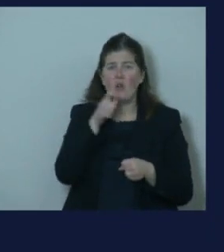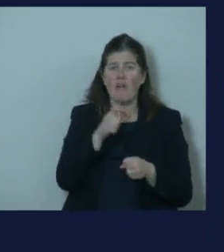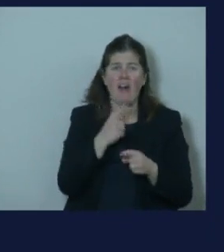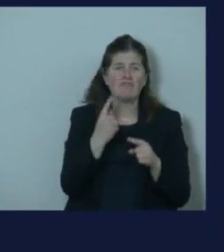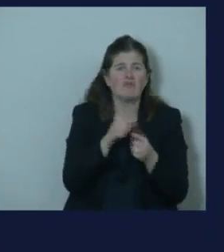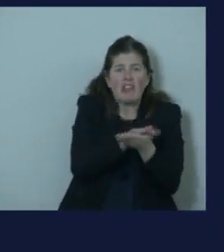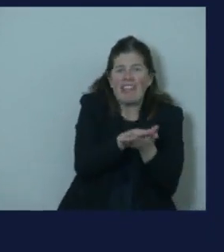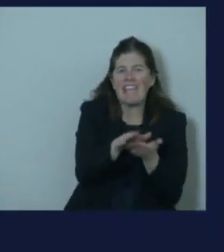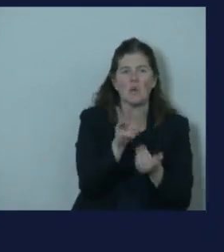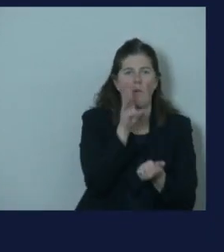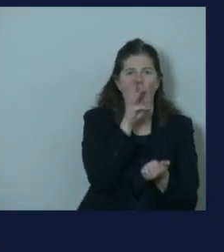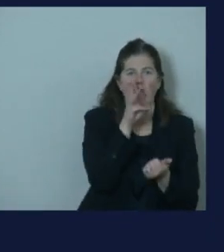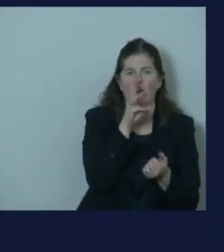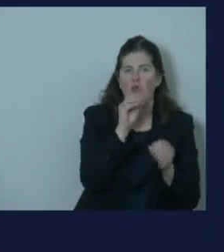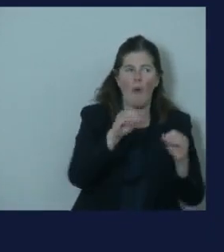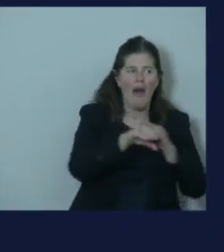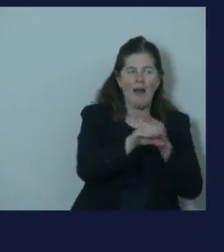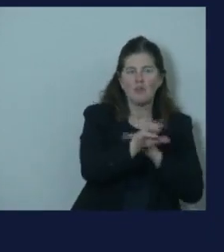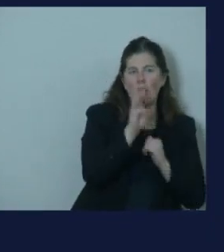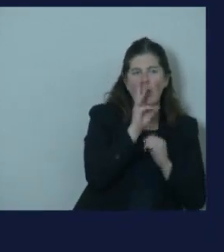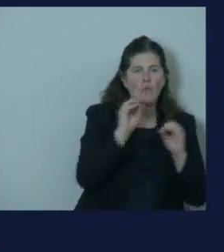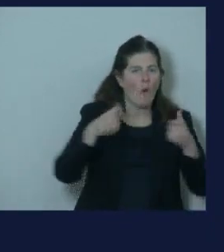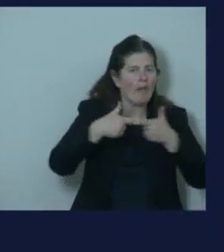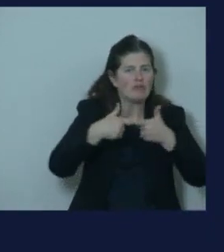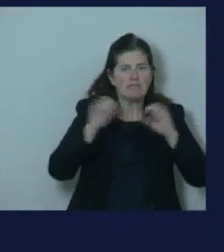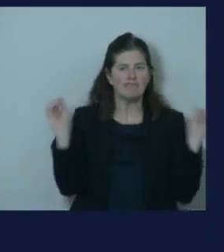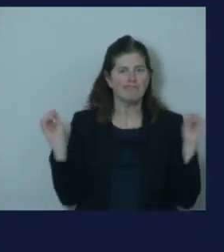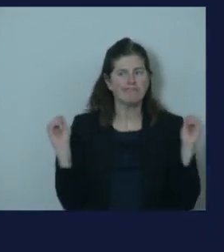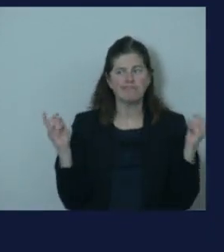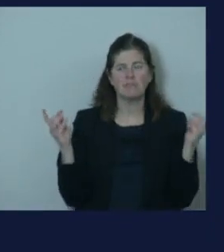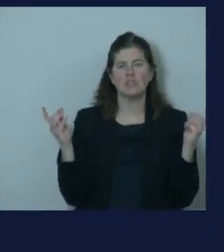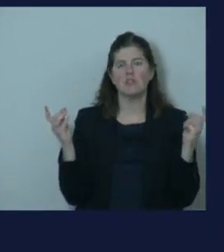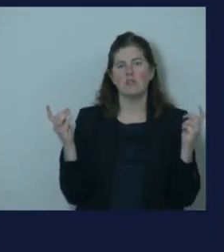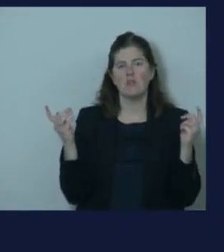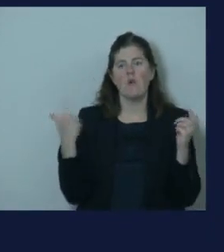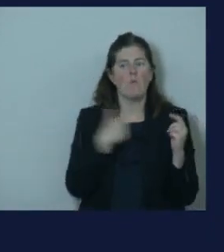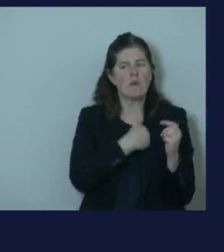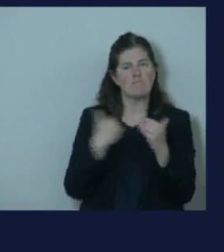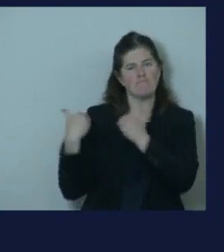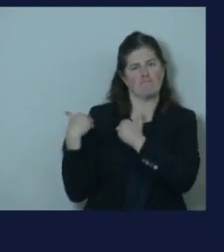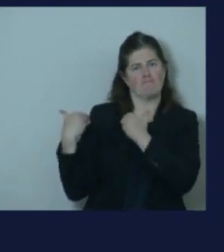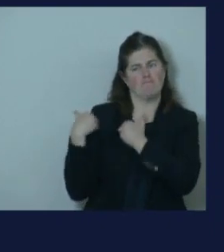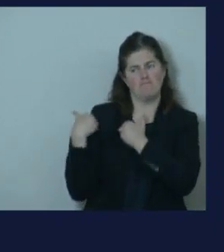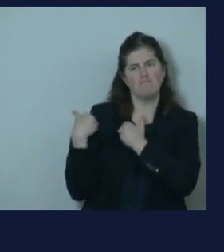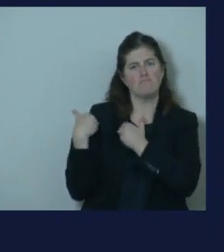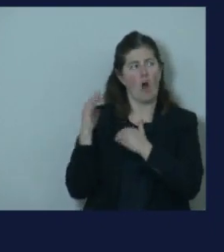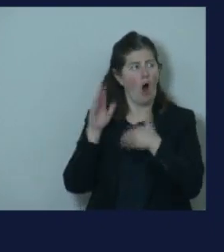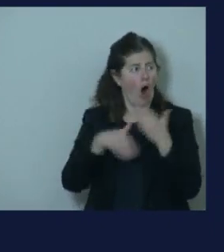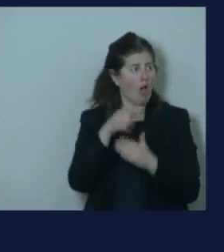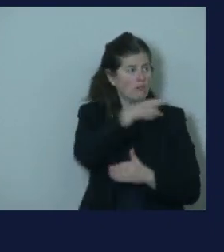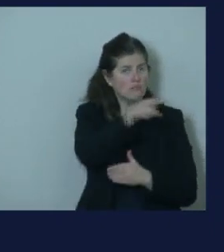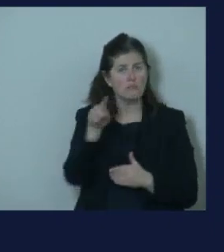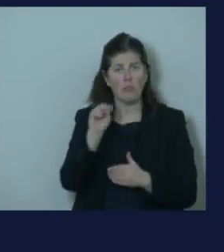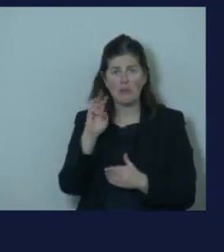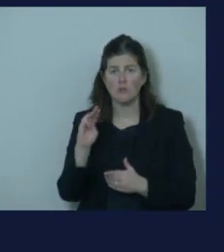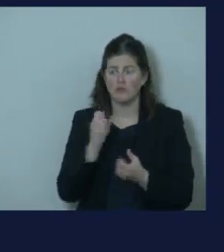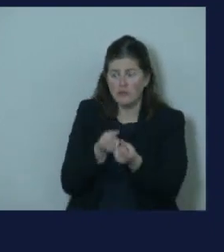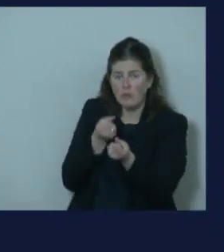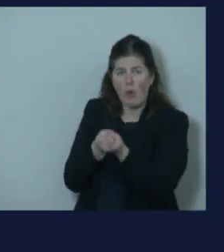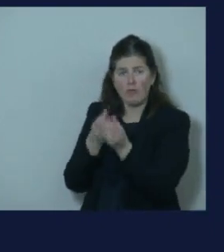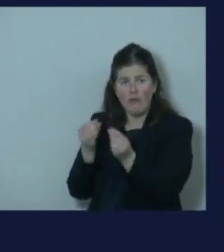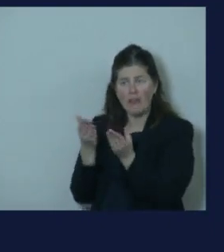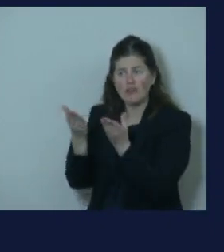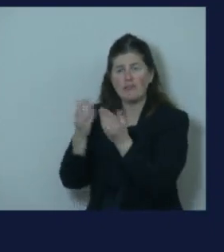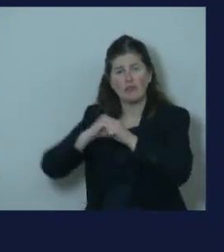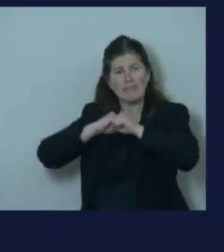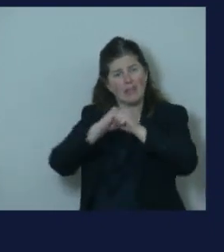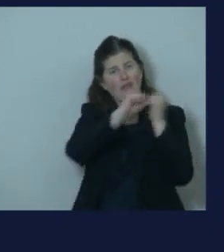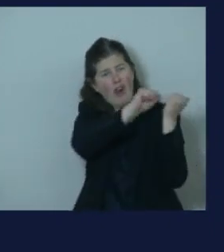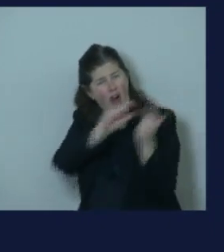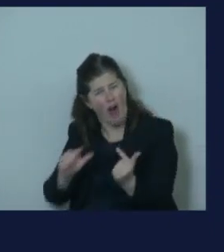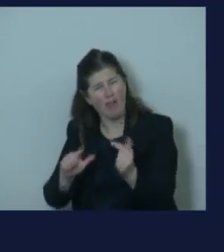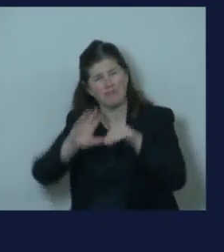WE HAVE TO BRING THEM TO THEM AND THERE ARE MANY OF THESE AREAS THAT DO NOT HAVE RUNNING WATER -- CLEAN WATER, ACCESS TO WATER AND ELECTRICITY.